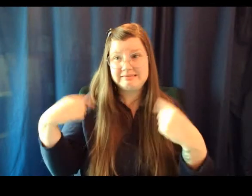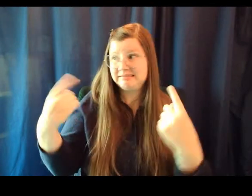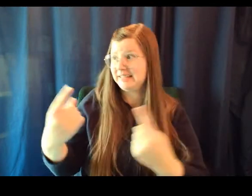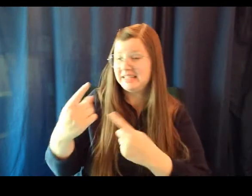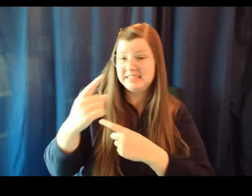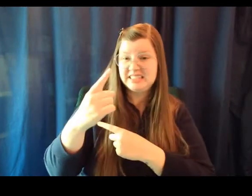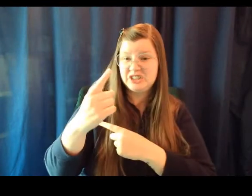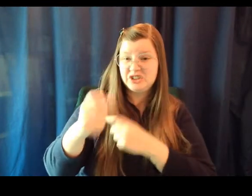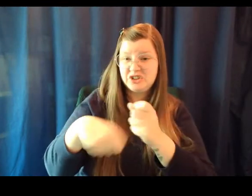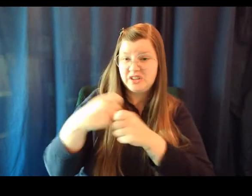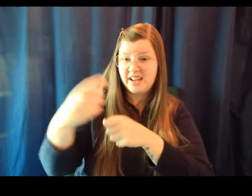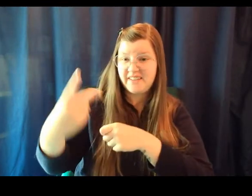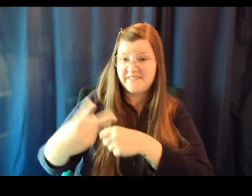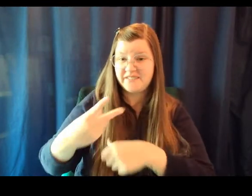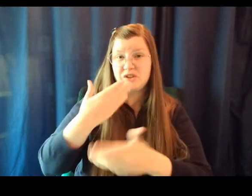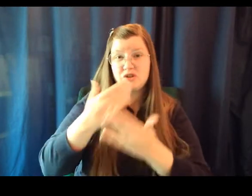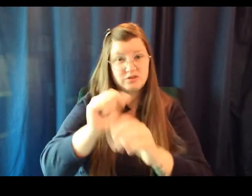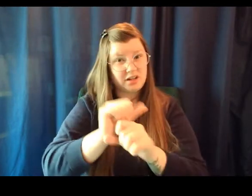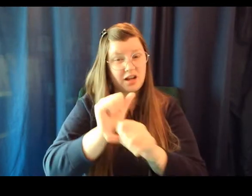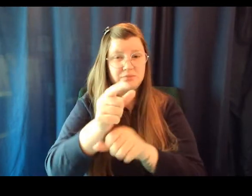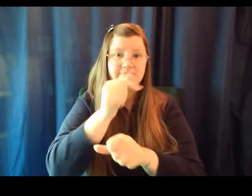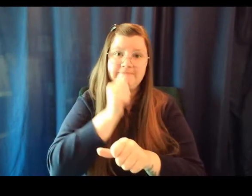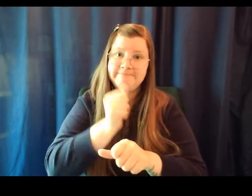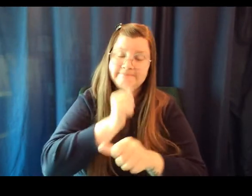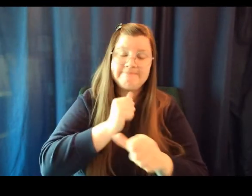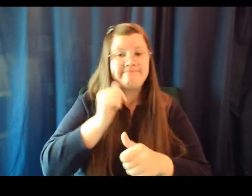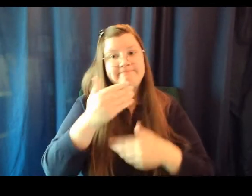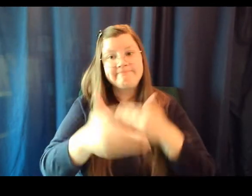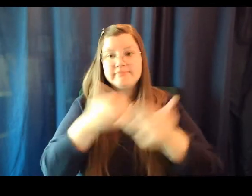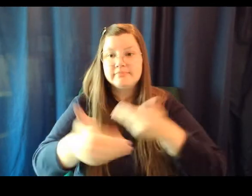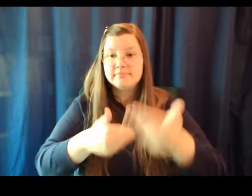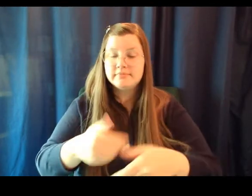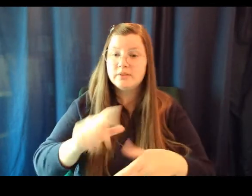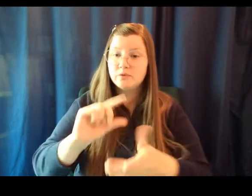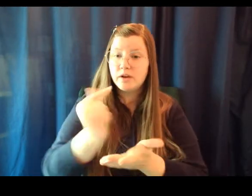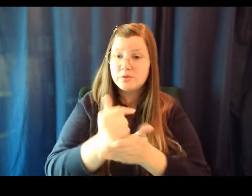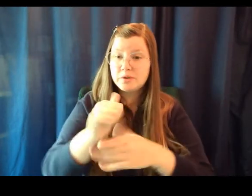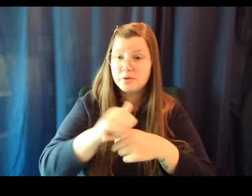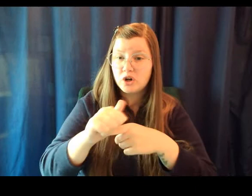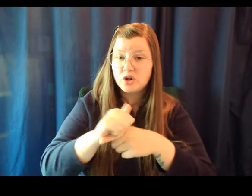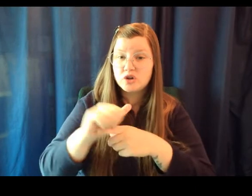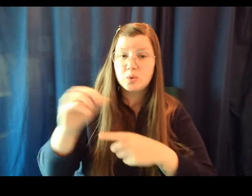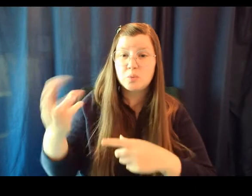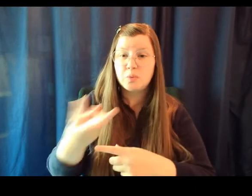Graduation Rehearsal is Wednesday, June 16th at 8:00 am Sharp!!